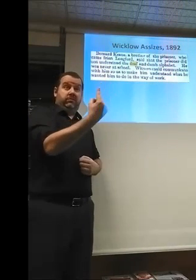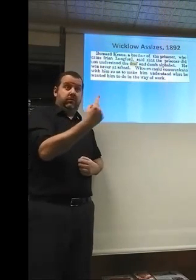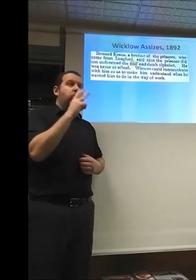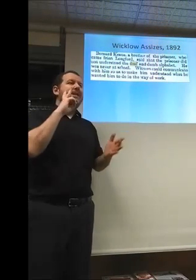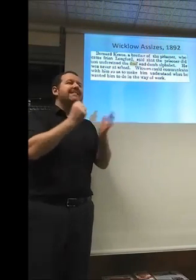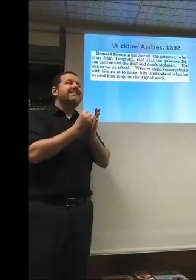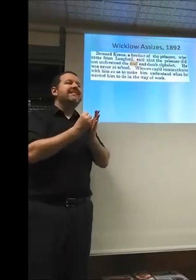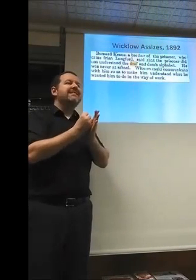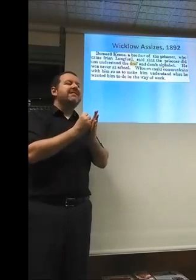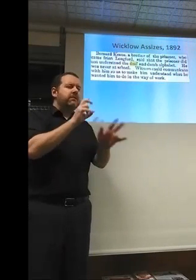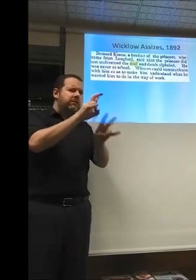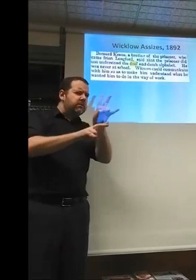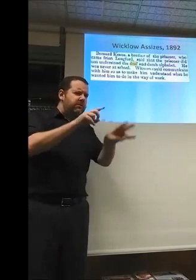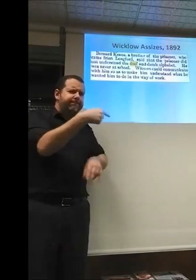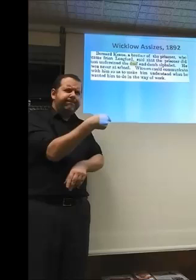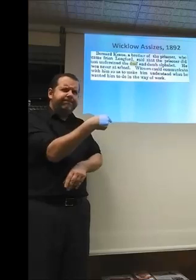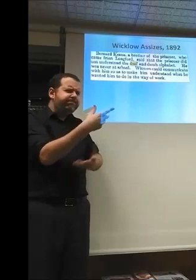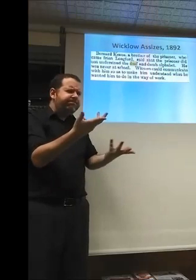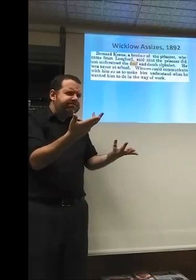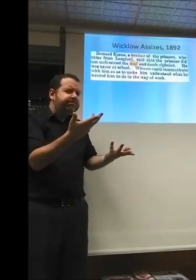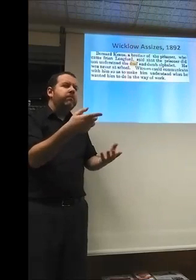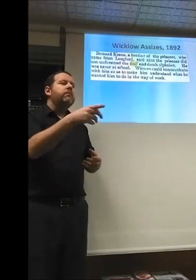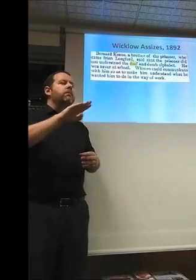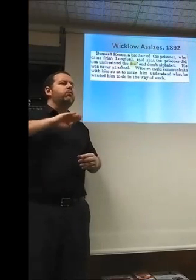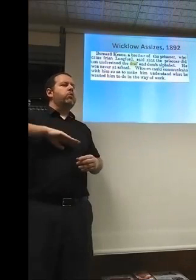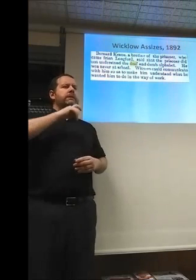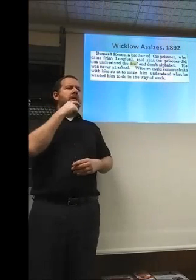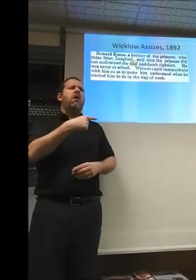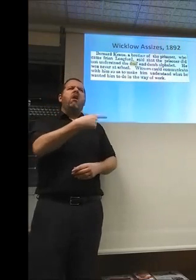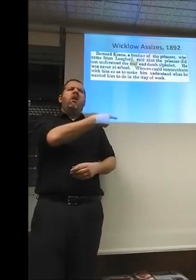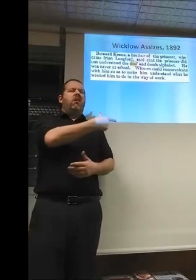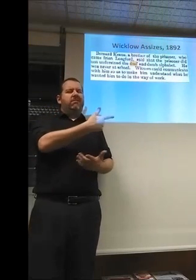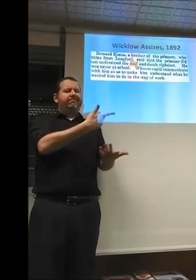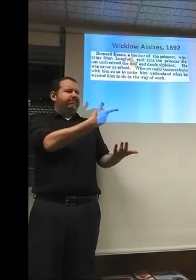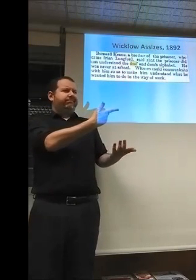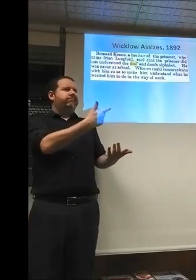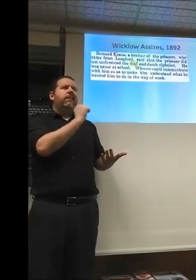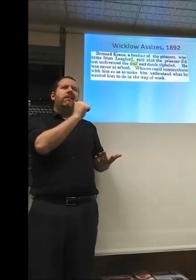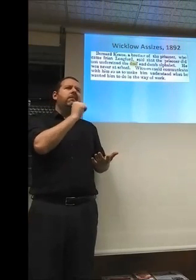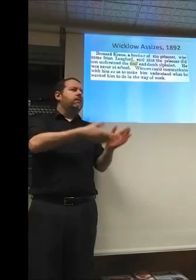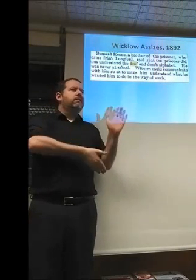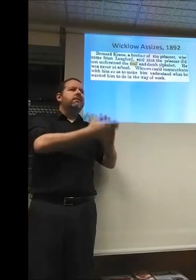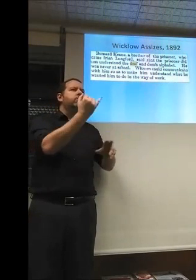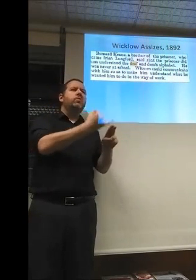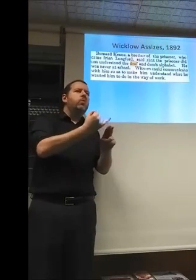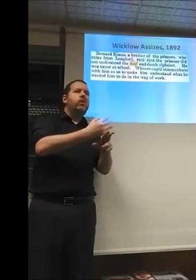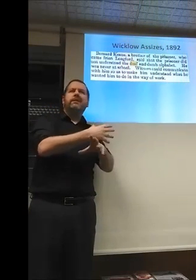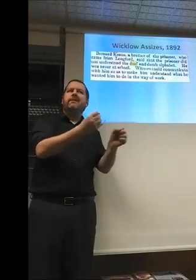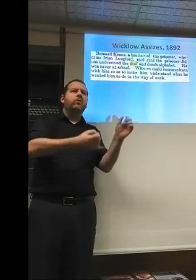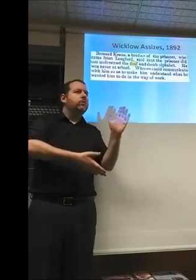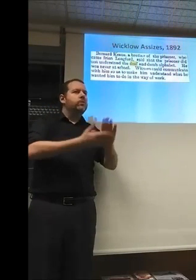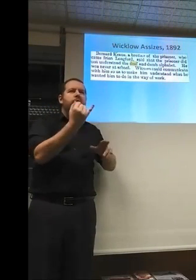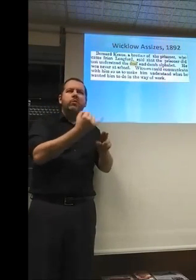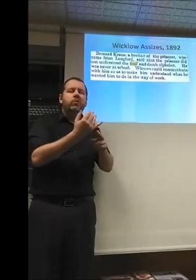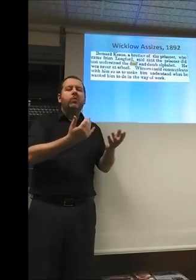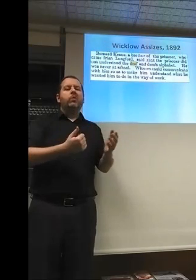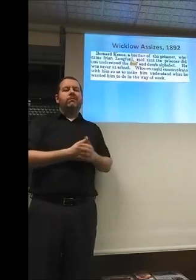So he was jailed for 6 months not too bad of a sentence but before this was in prison